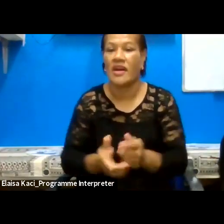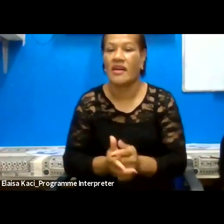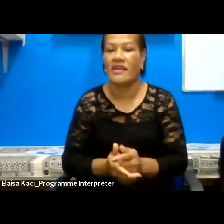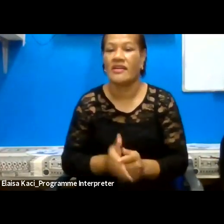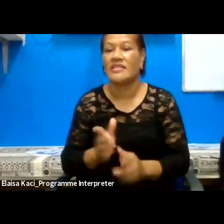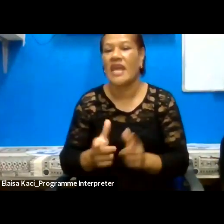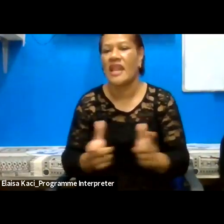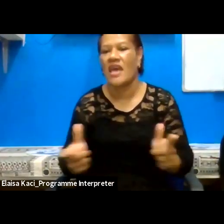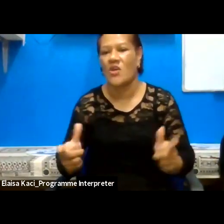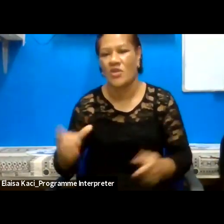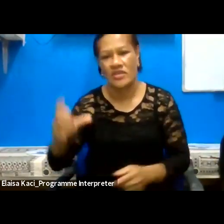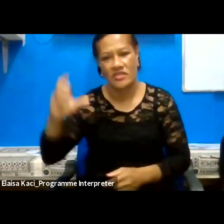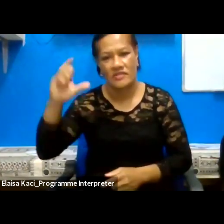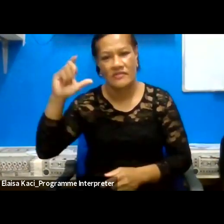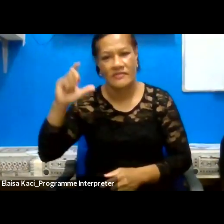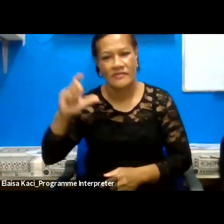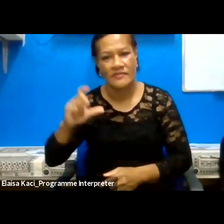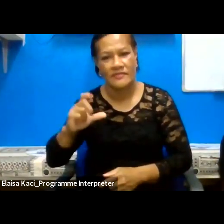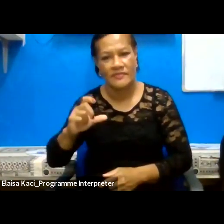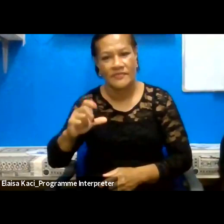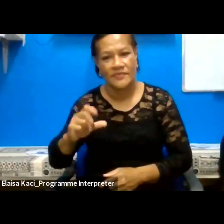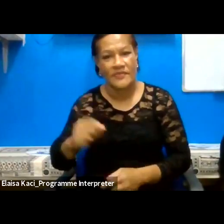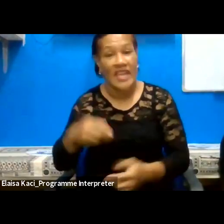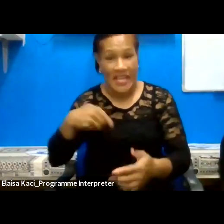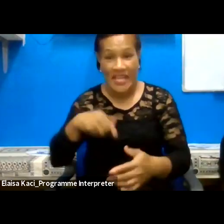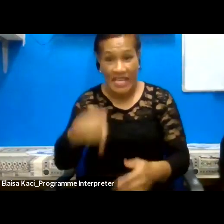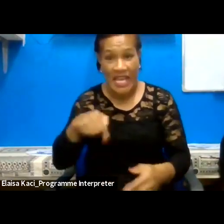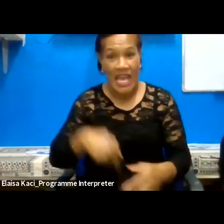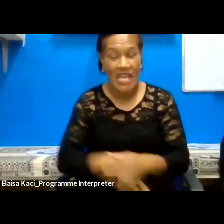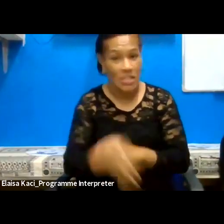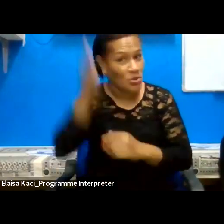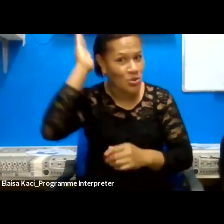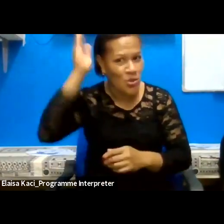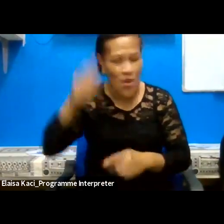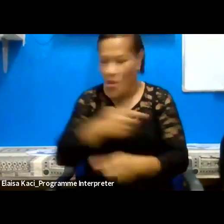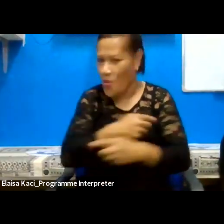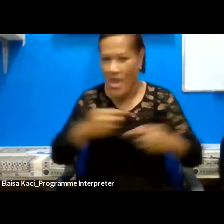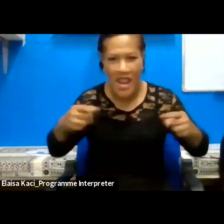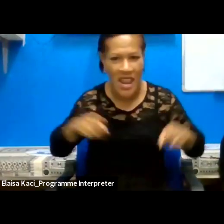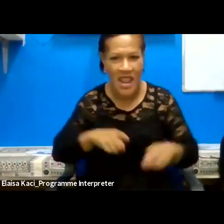Well, we have someone to talk to you.